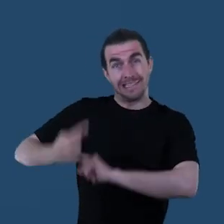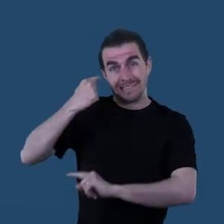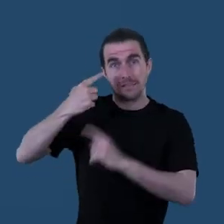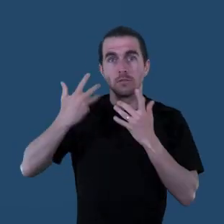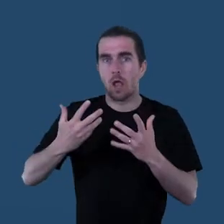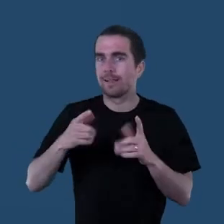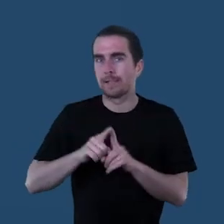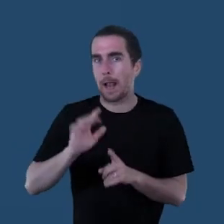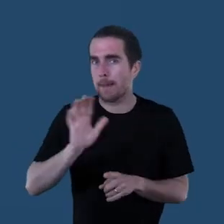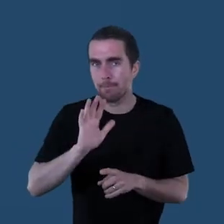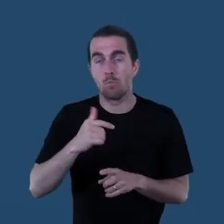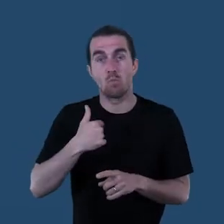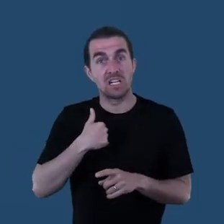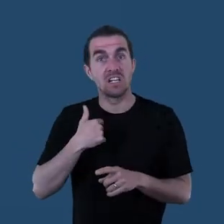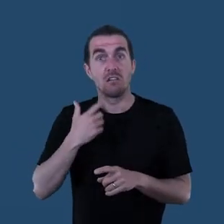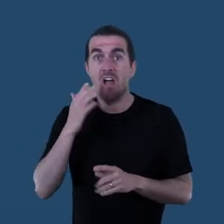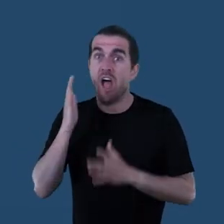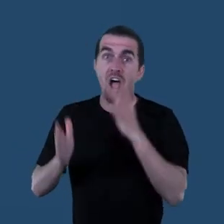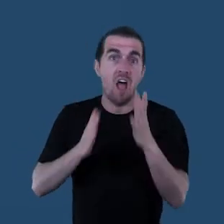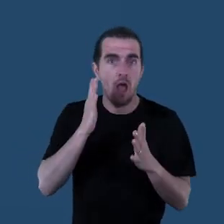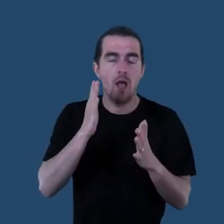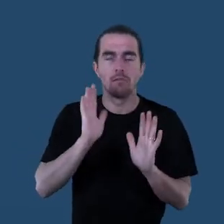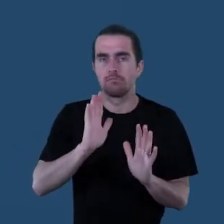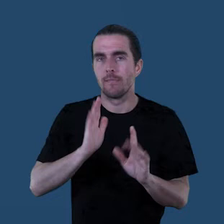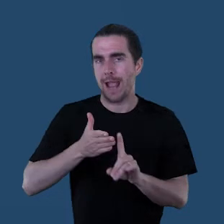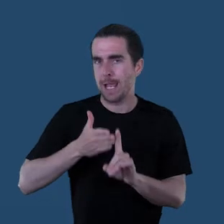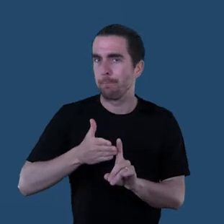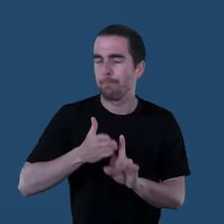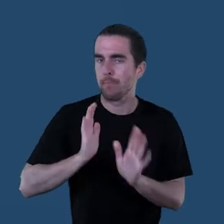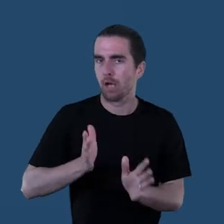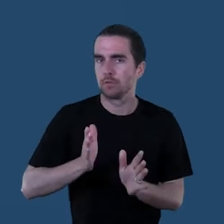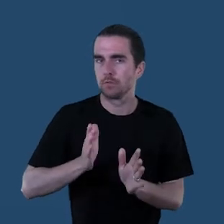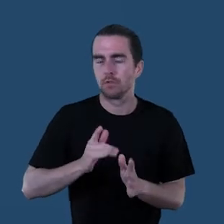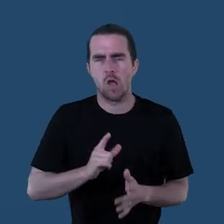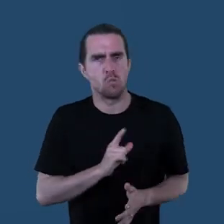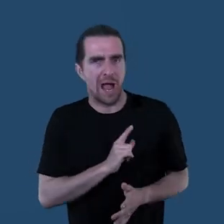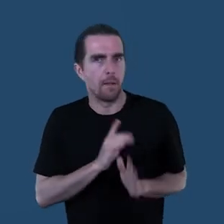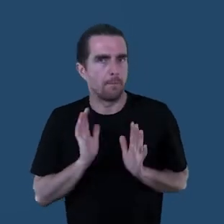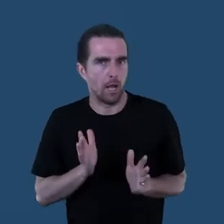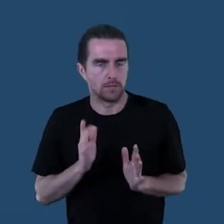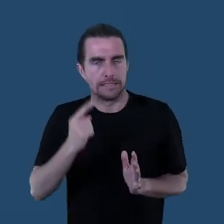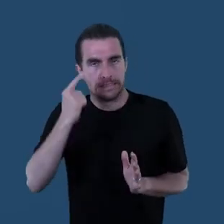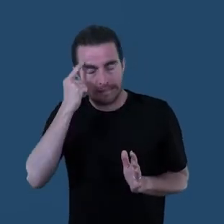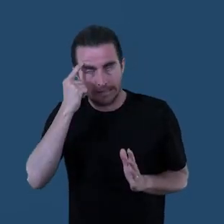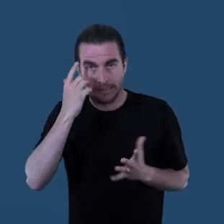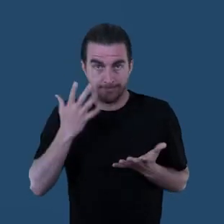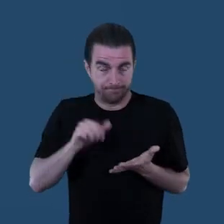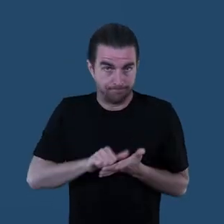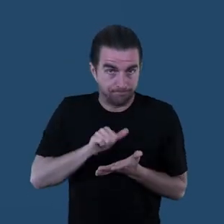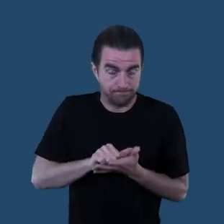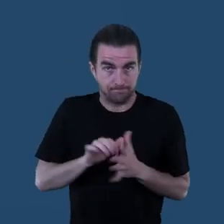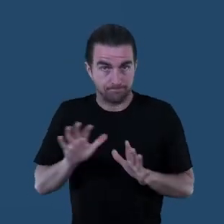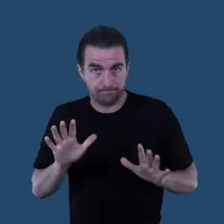When we go anywhere today, we go with a purpose. We go with a sense of what is it we're trying to achieve.